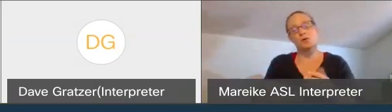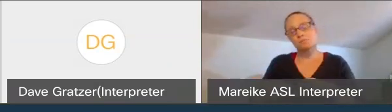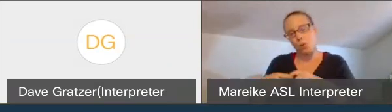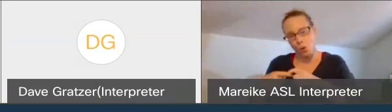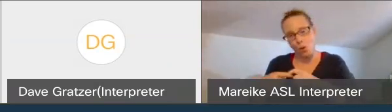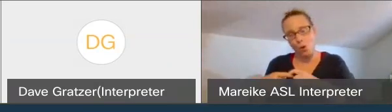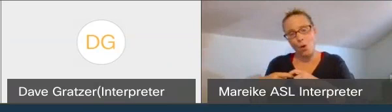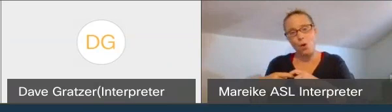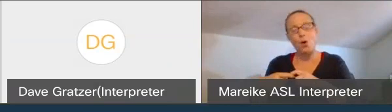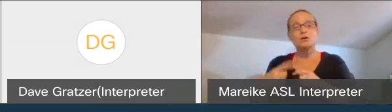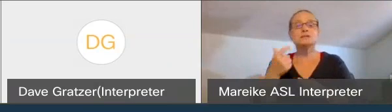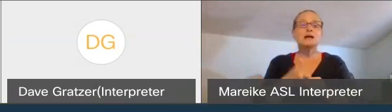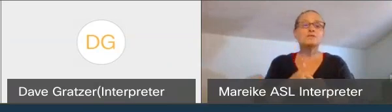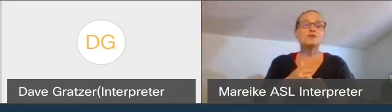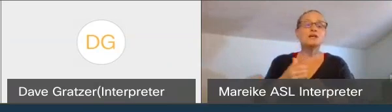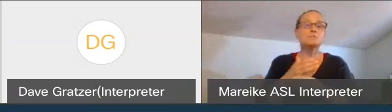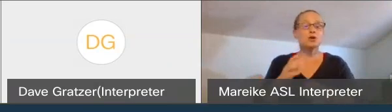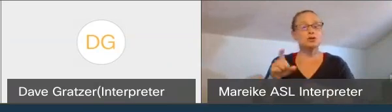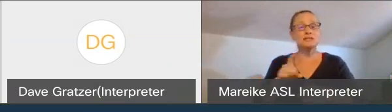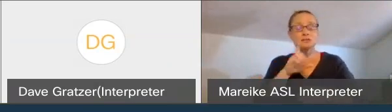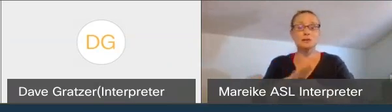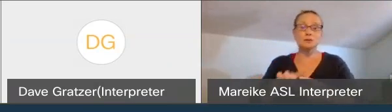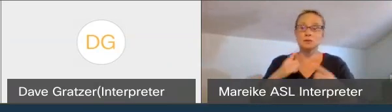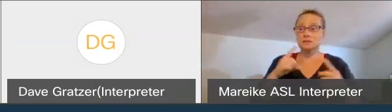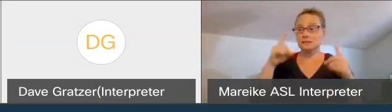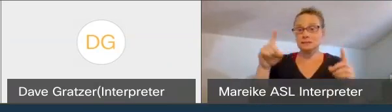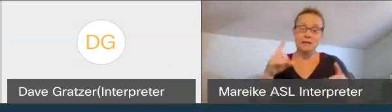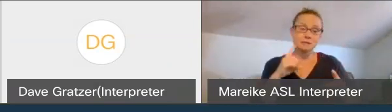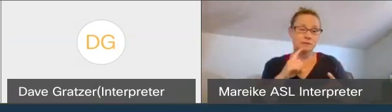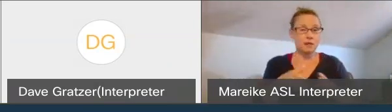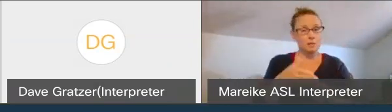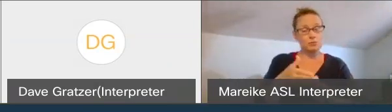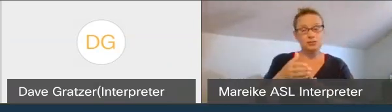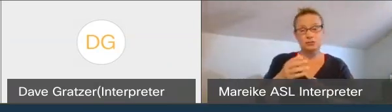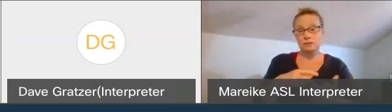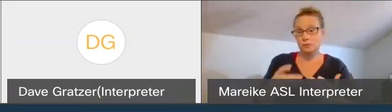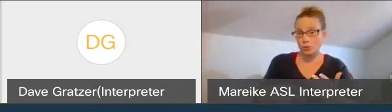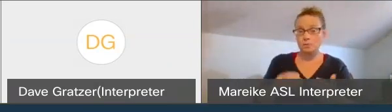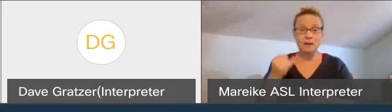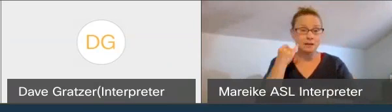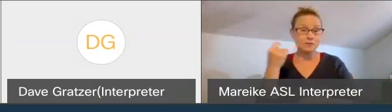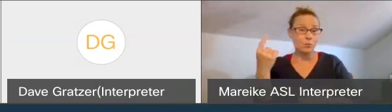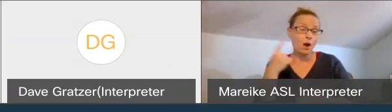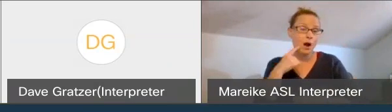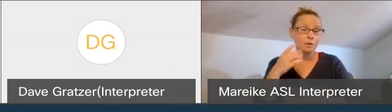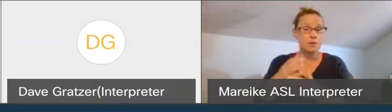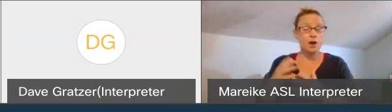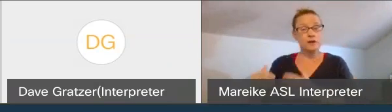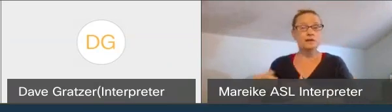So every partner needs to commit to the success-- uh, to a successful operation of the program, and if one part fails, the whole program fails.